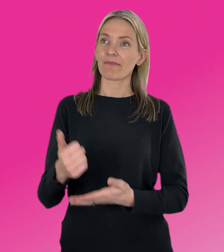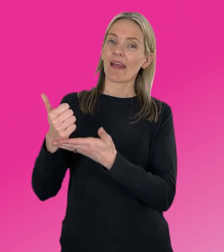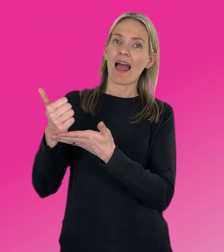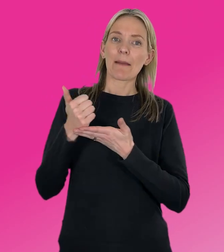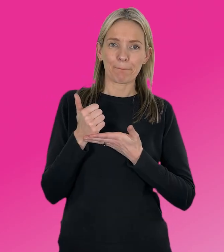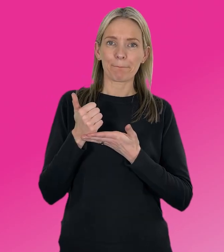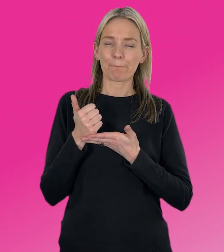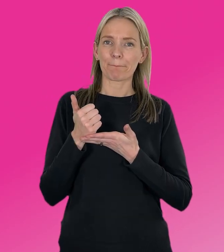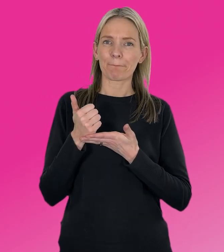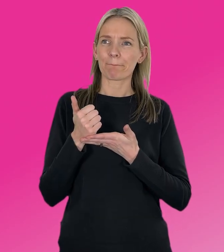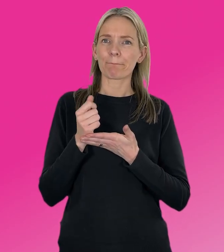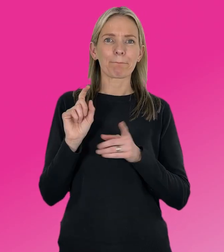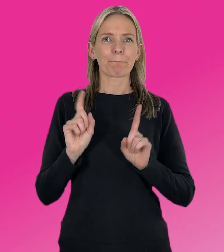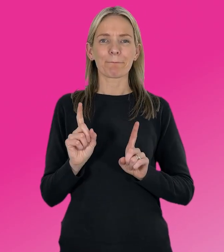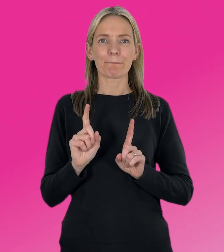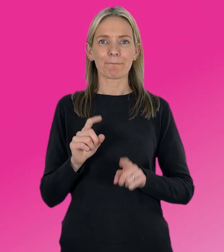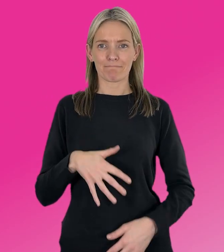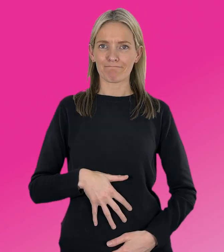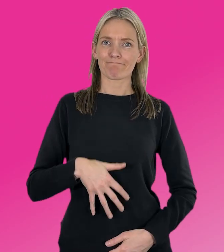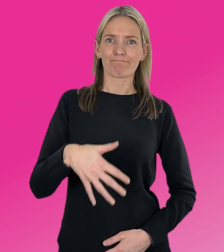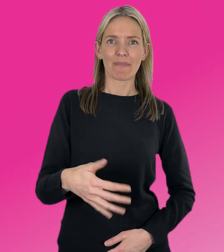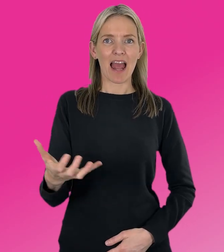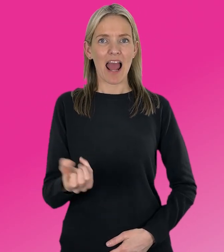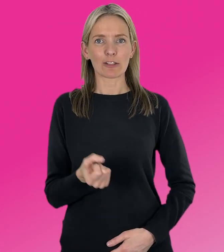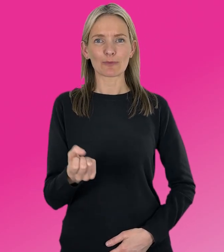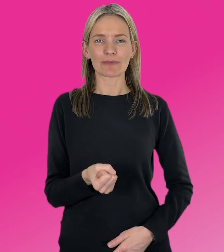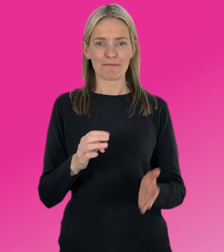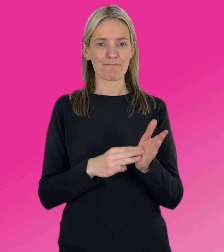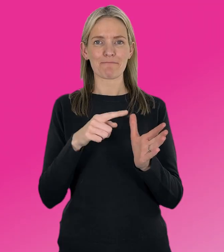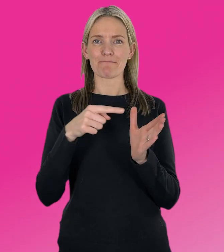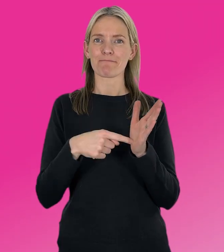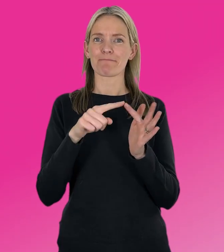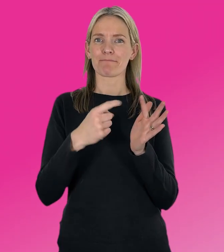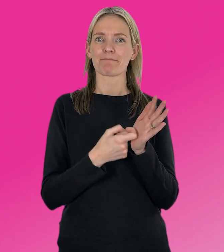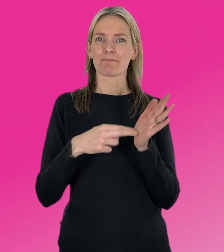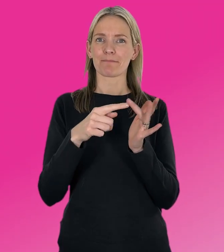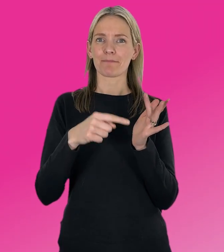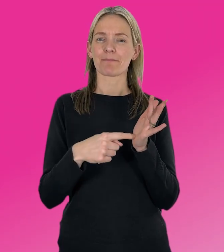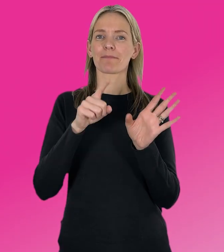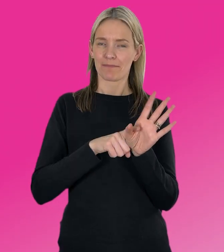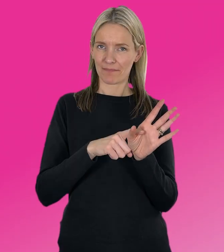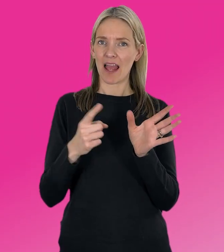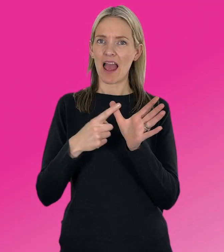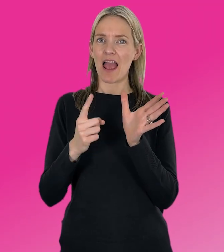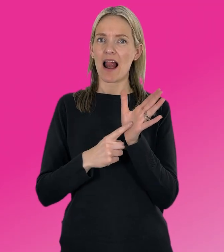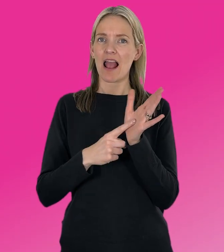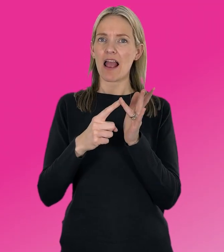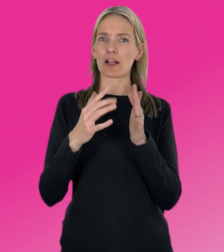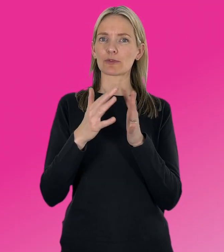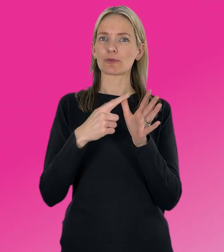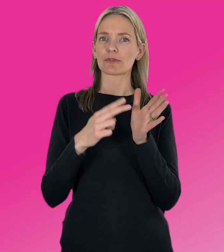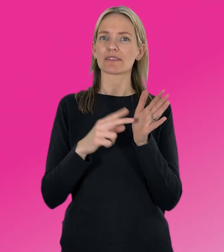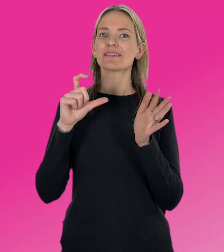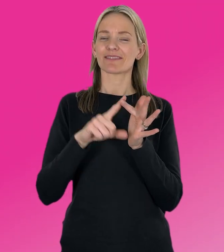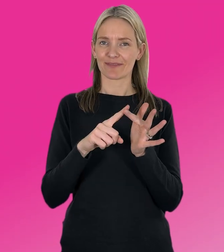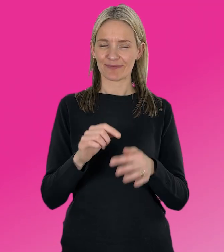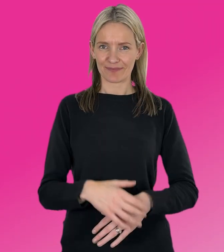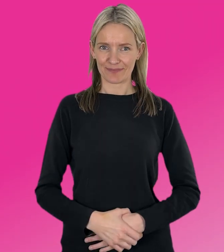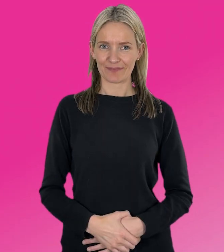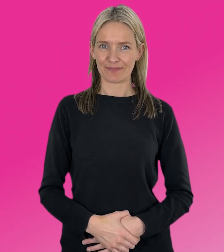Get Help from Maternity Allowance